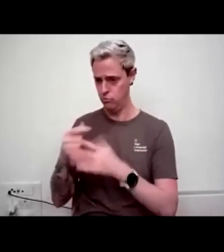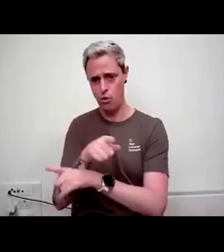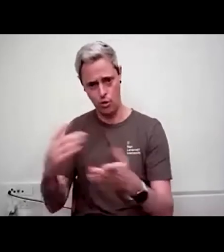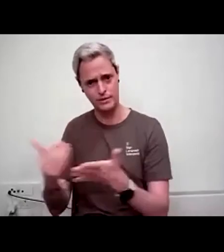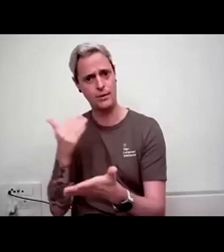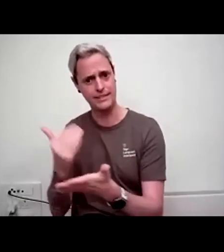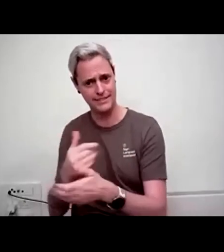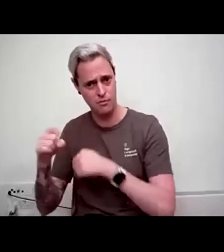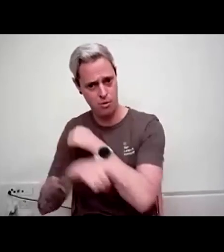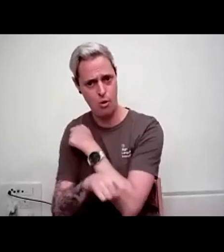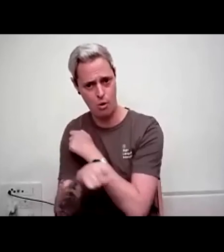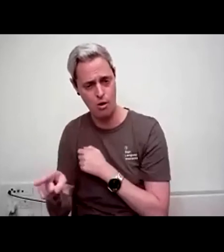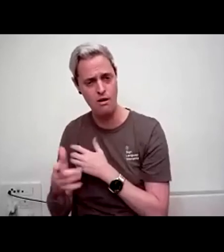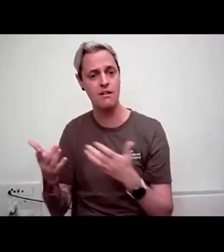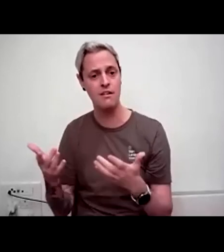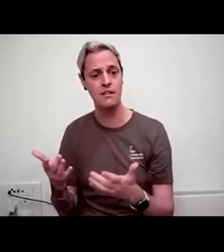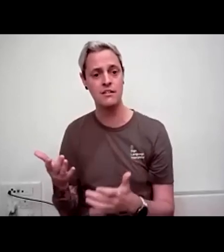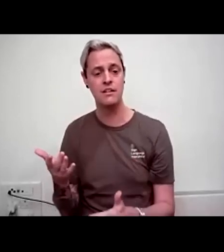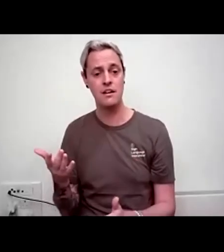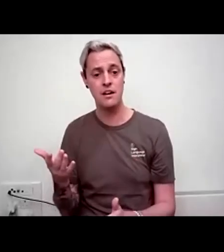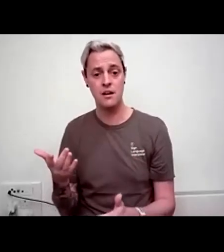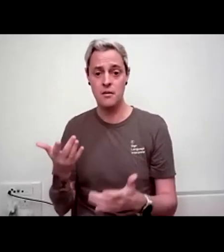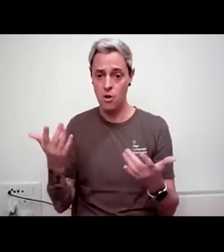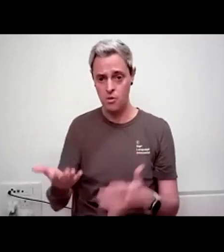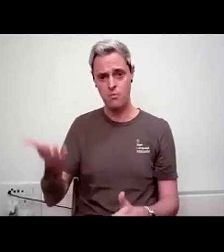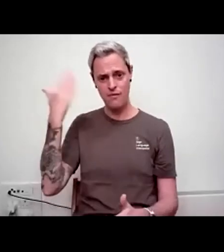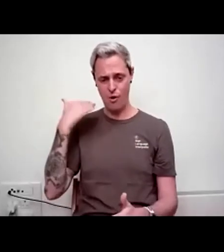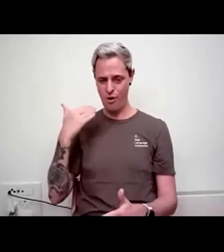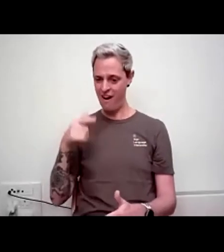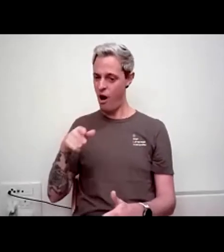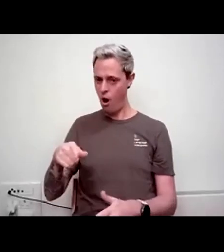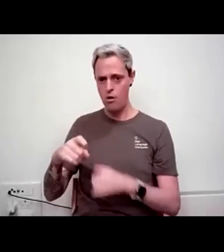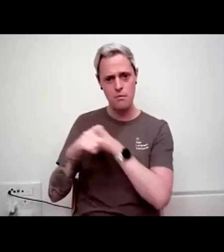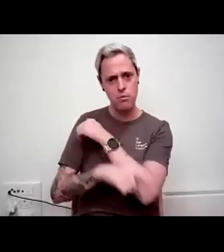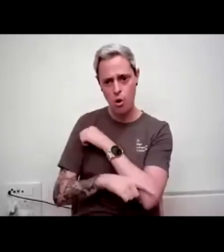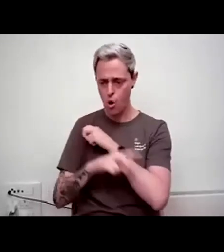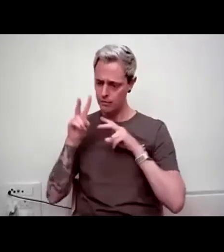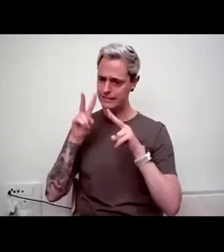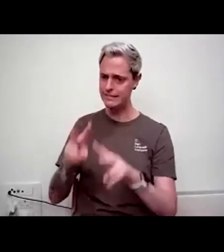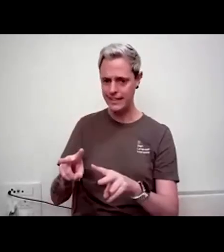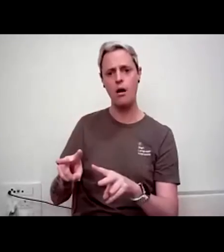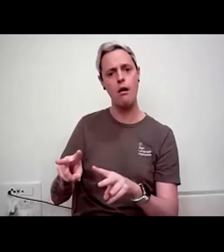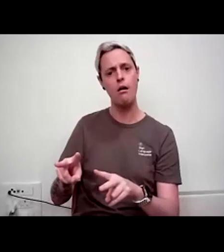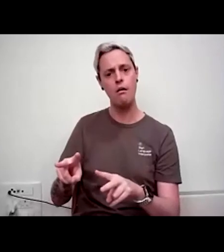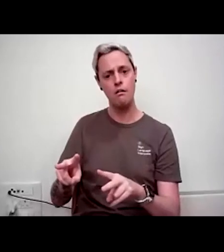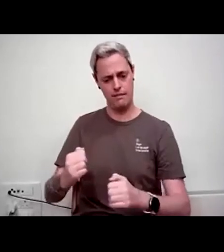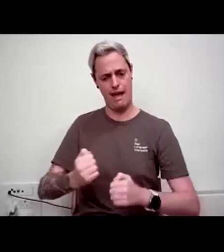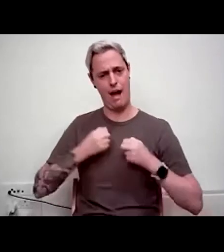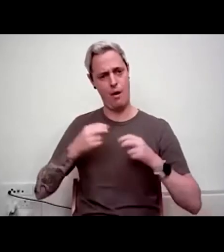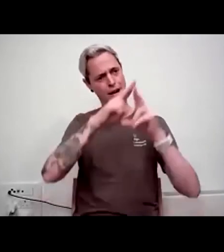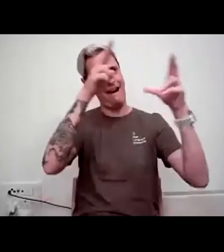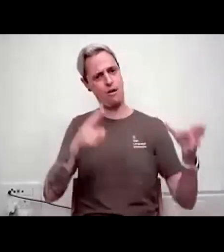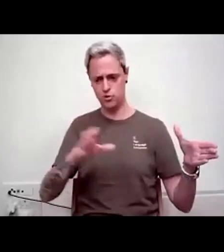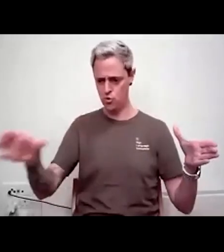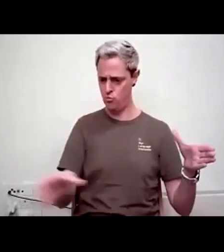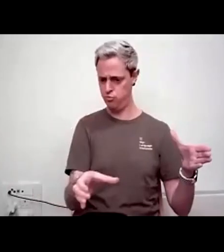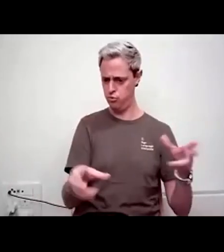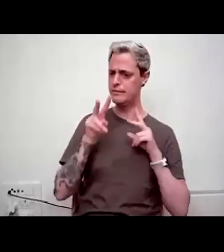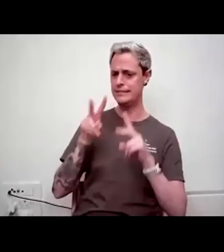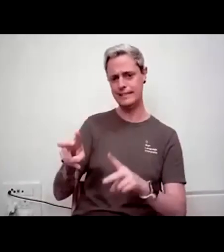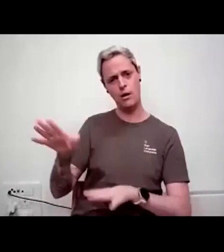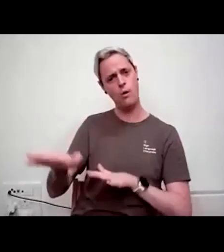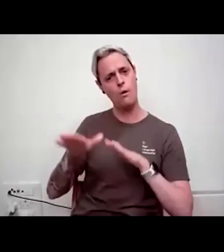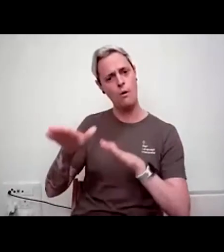The poor have however long cease to be thought of as a visible badge of honour that the churches wish to keep as fixtures and splendid ornaments at the door of the sanctuary.